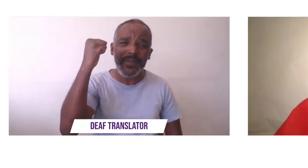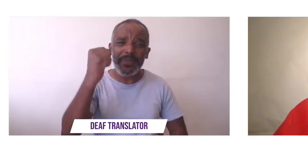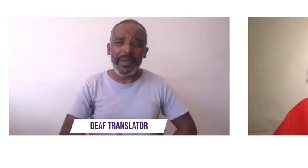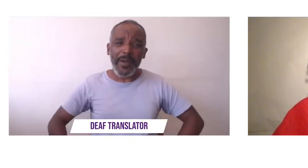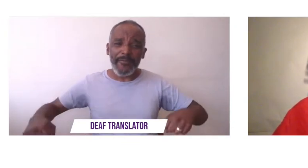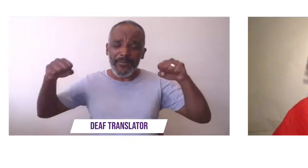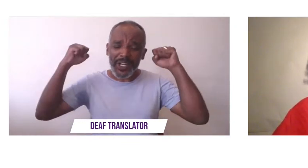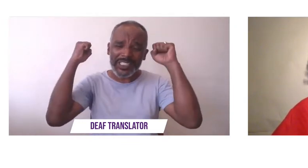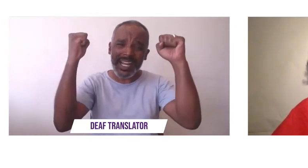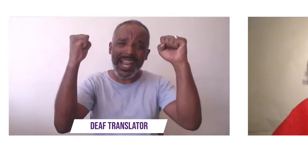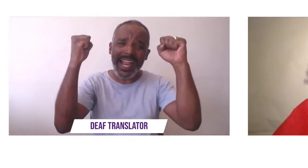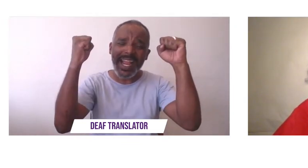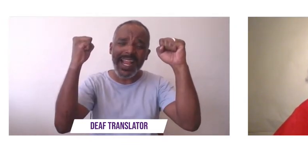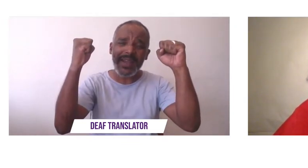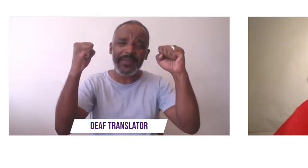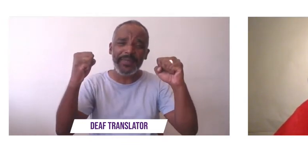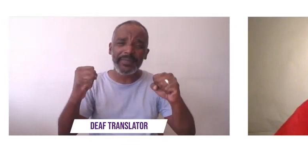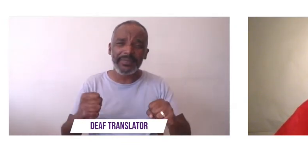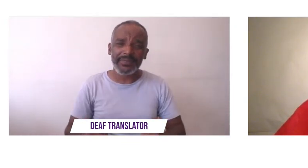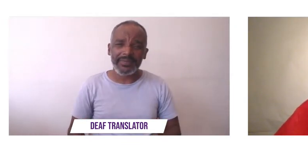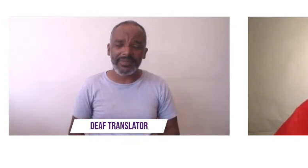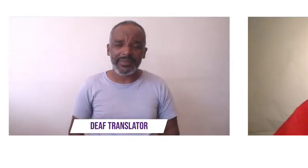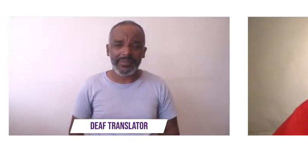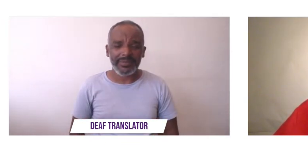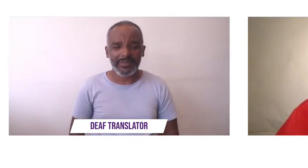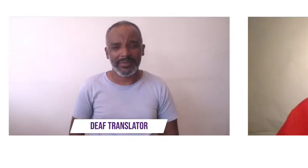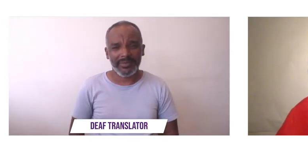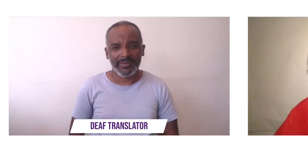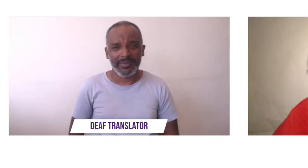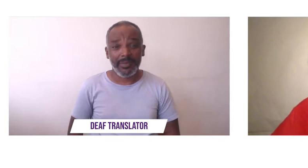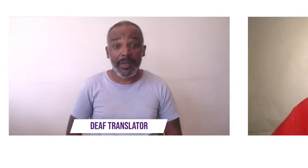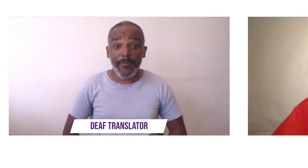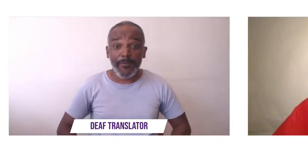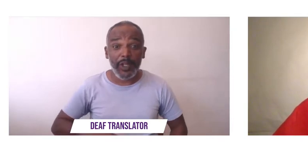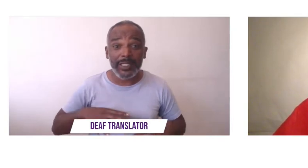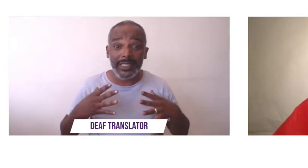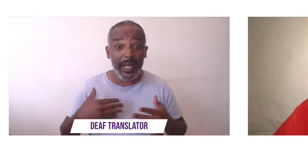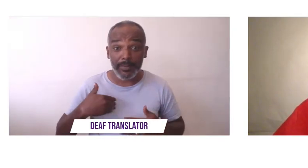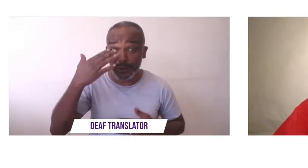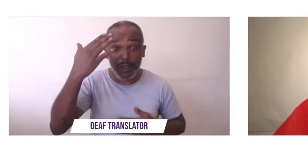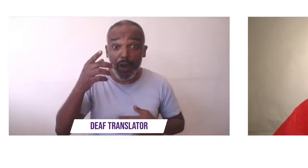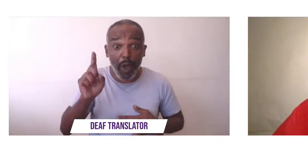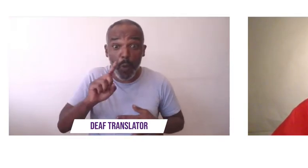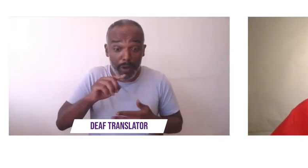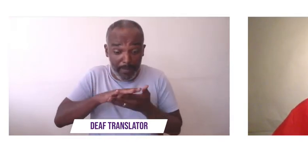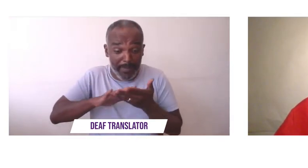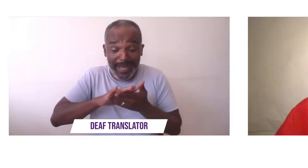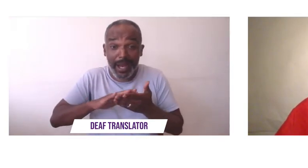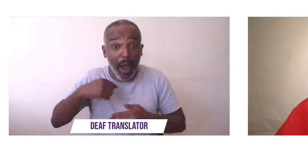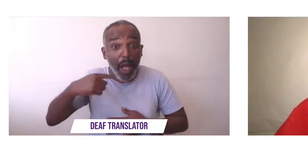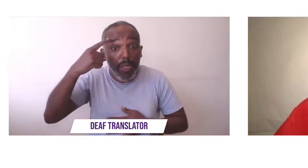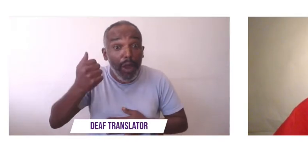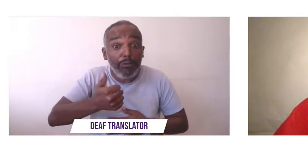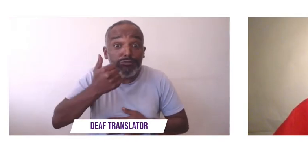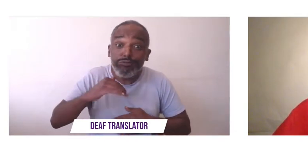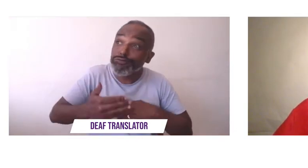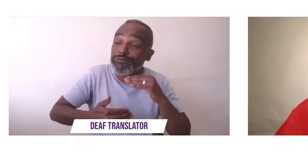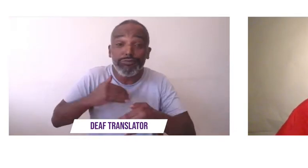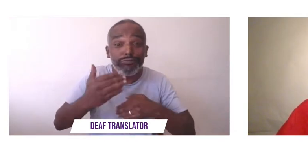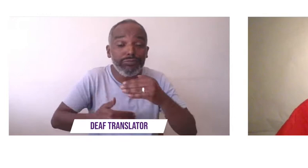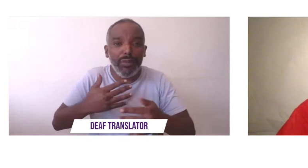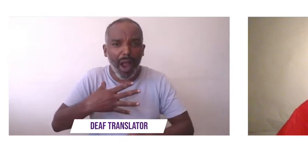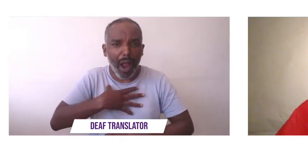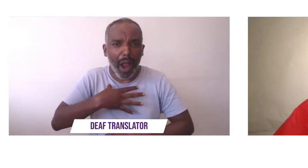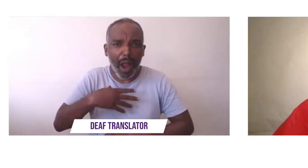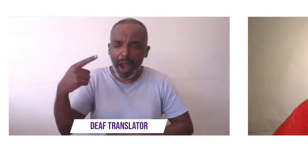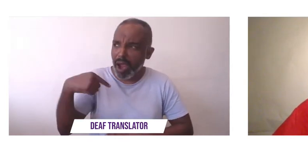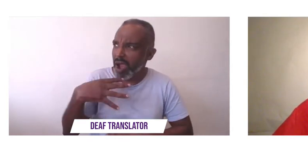freedom we don't know what true freedom is we take it for granted until it is taken away from us